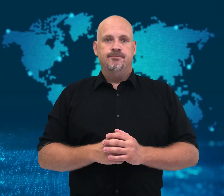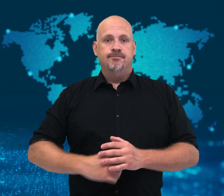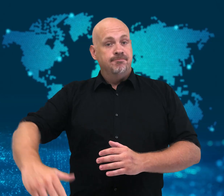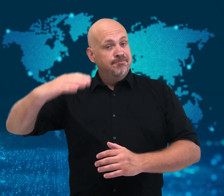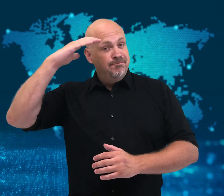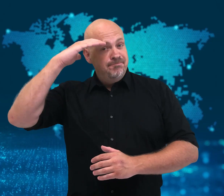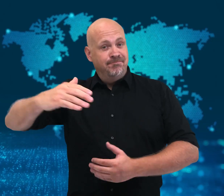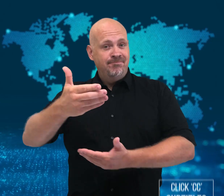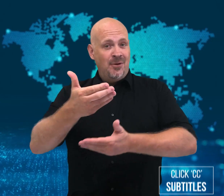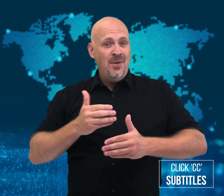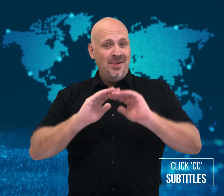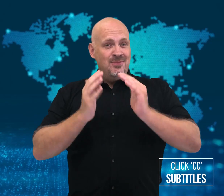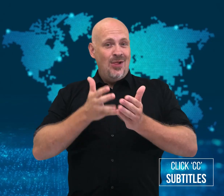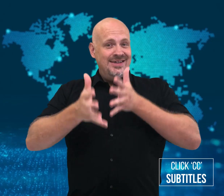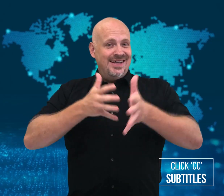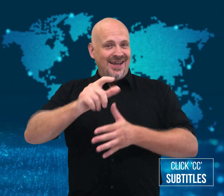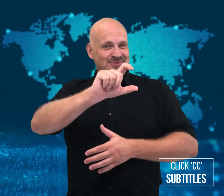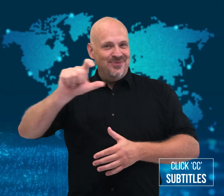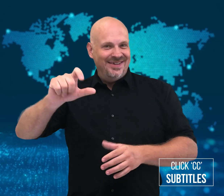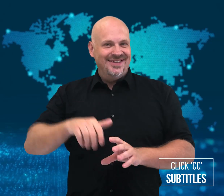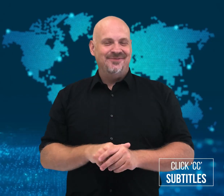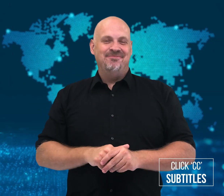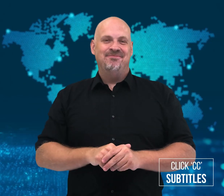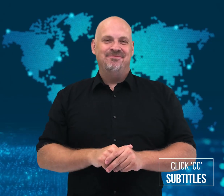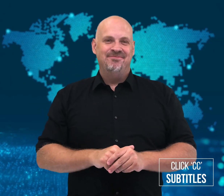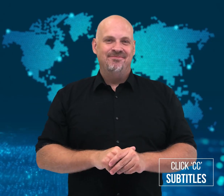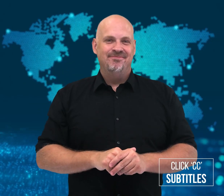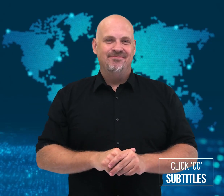Welcome to WorldSign Week!